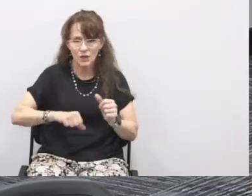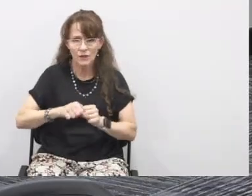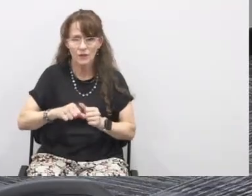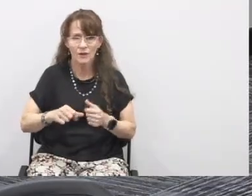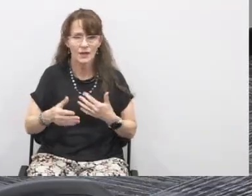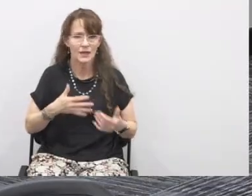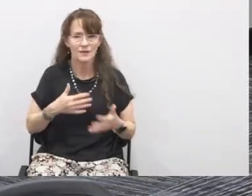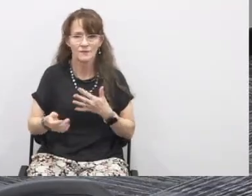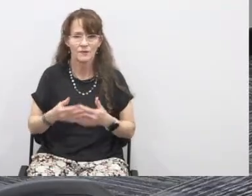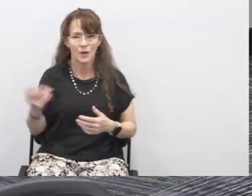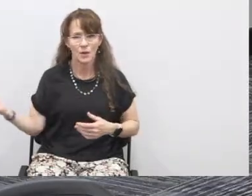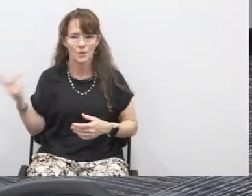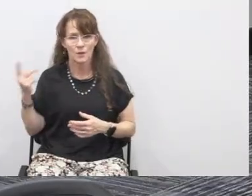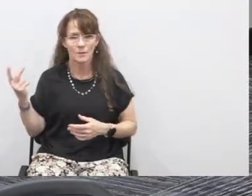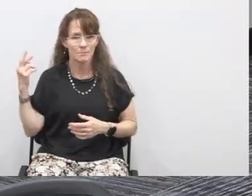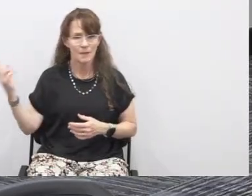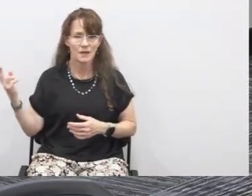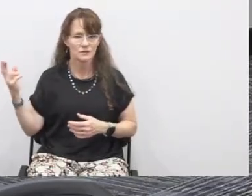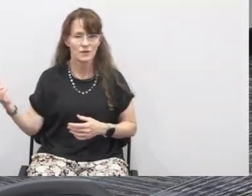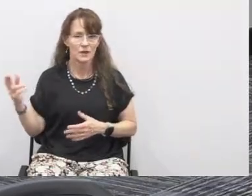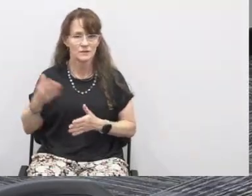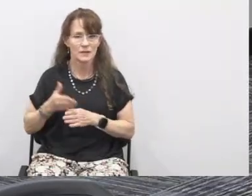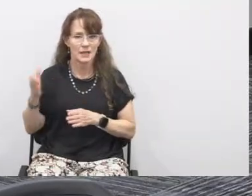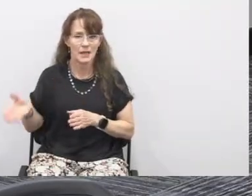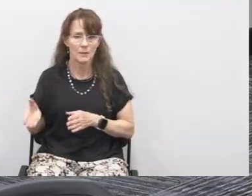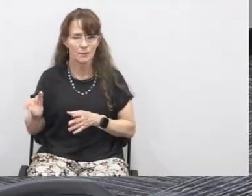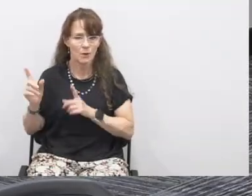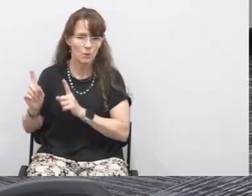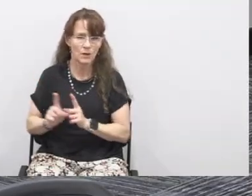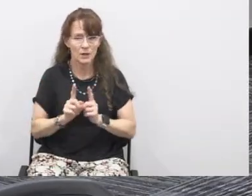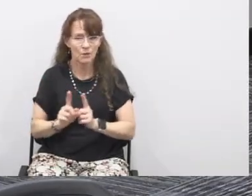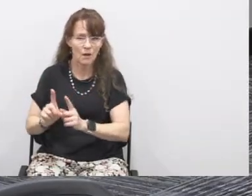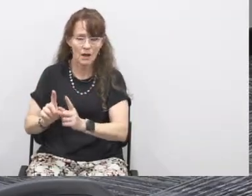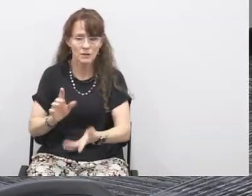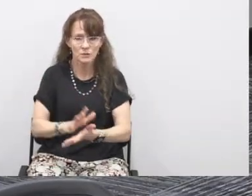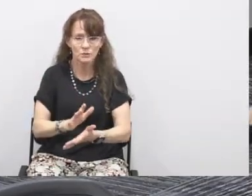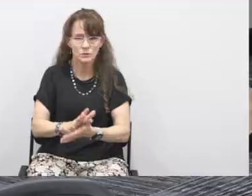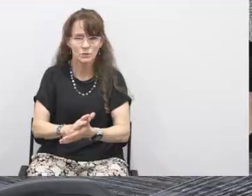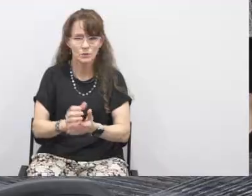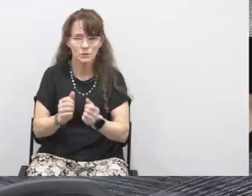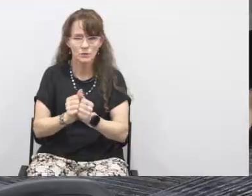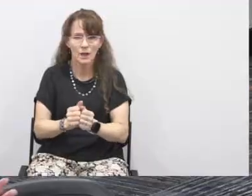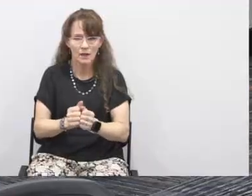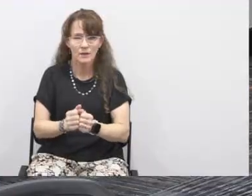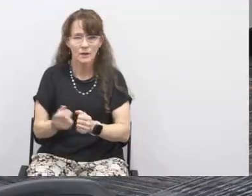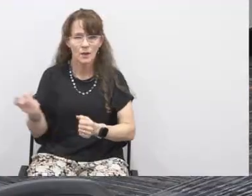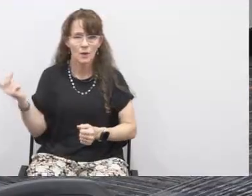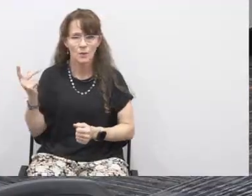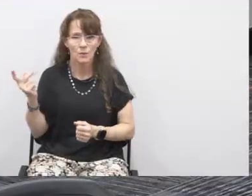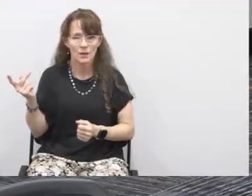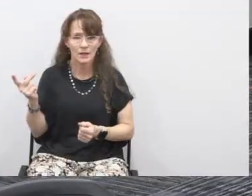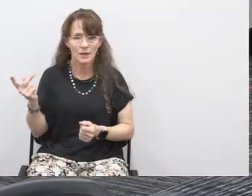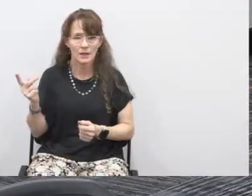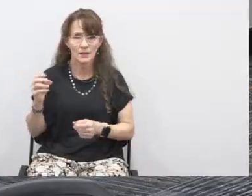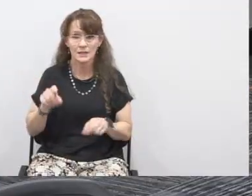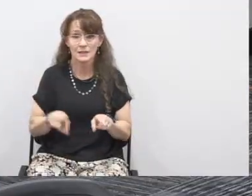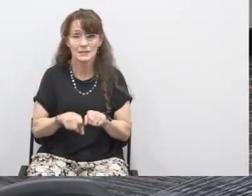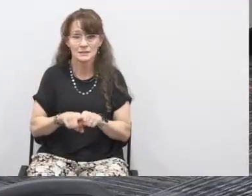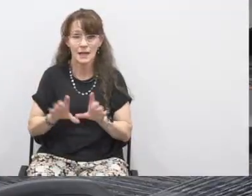Ms. Williams and I might be best friends and neighbors, we walk to school together, but we're gonna get, and we may be in the same class, but we're gonna get to know